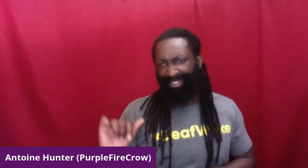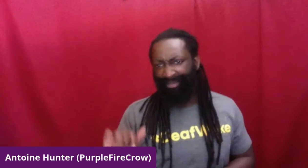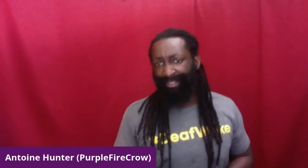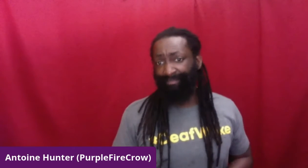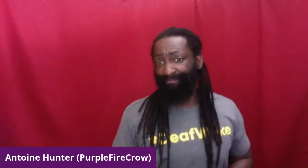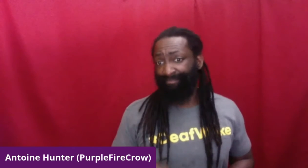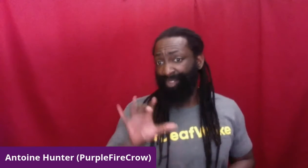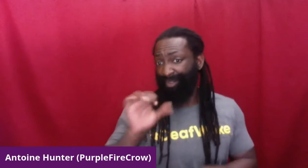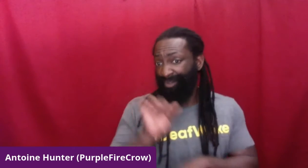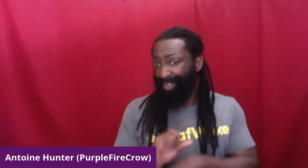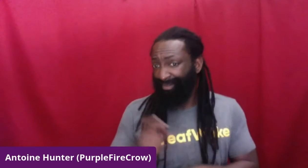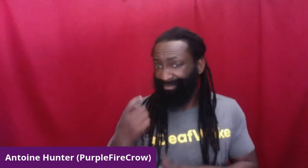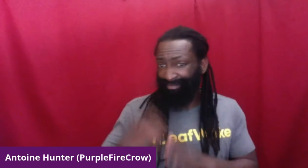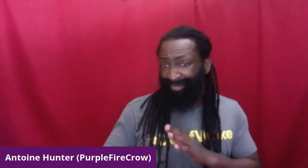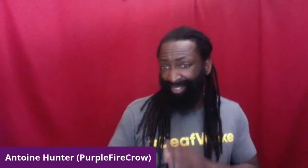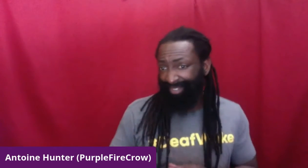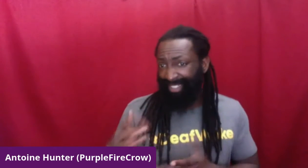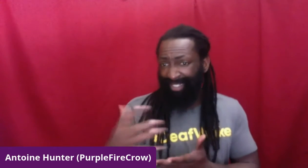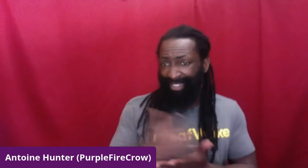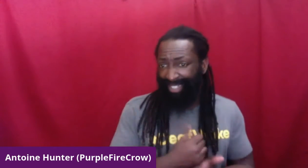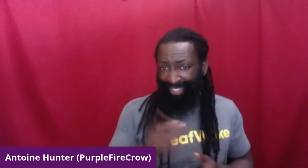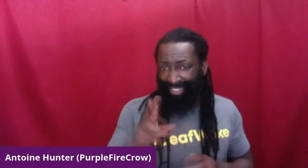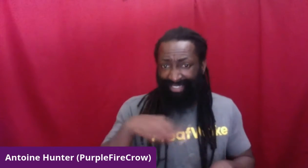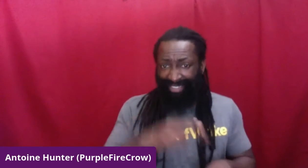overcome the challenges related to her disability.